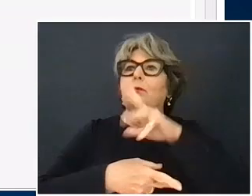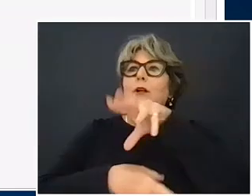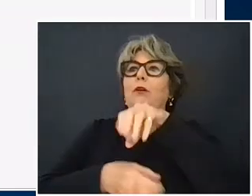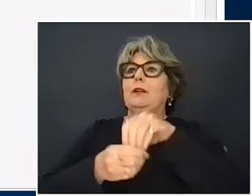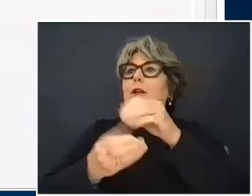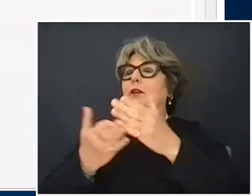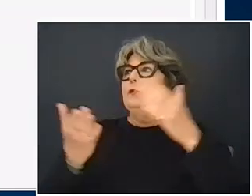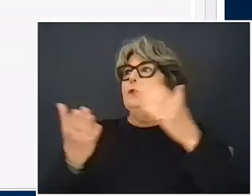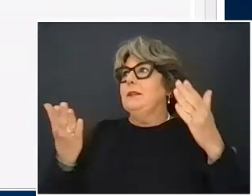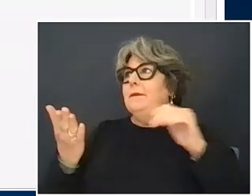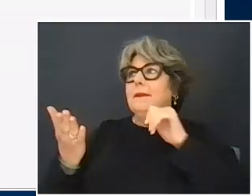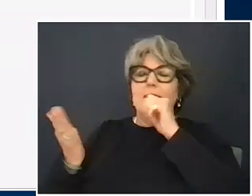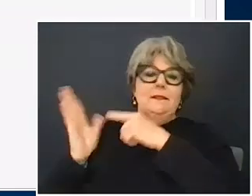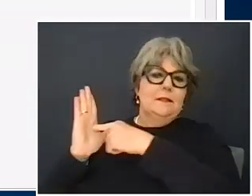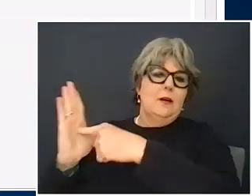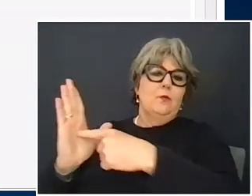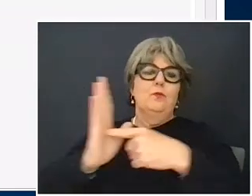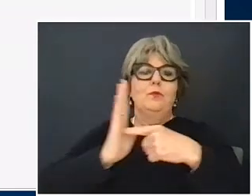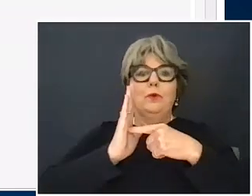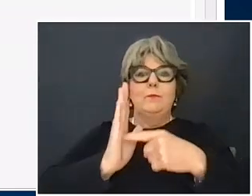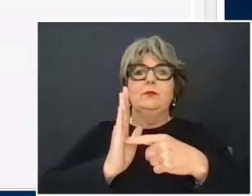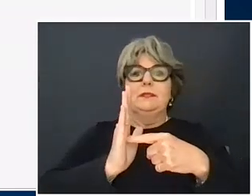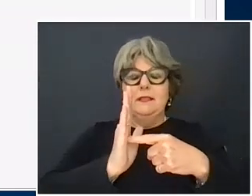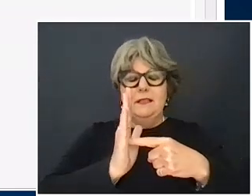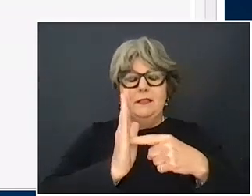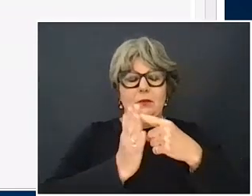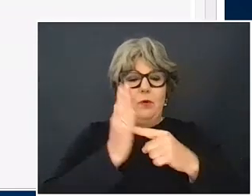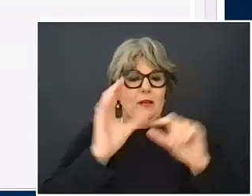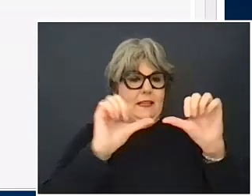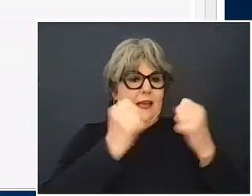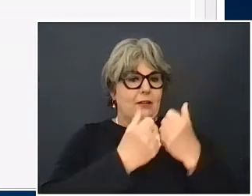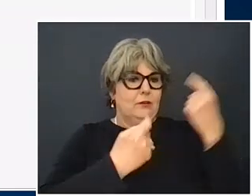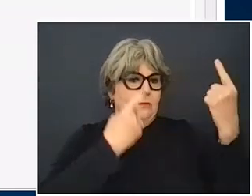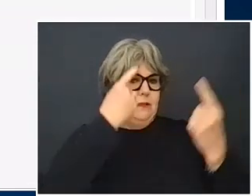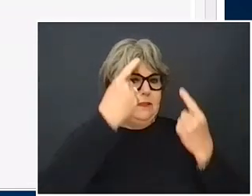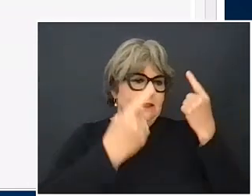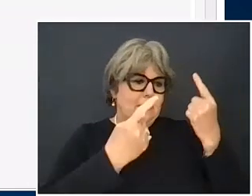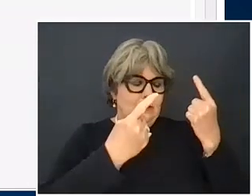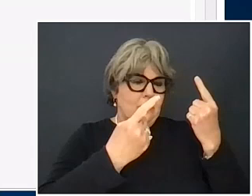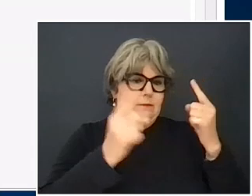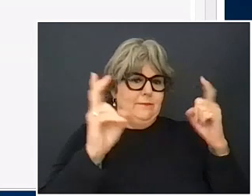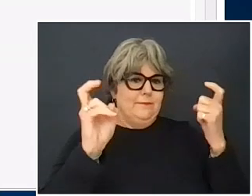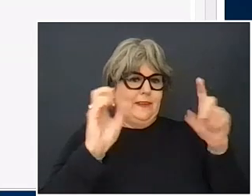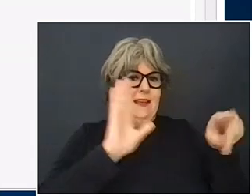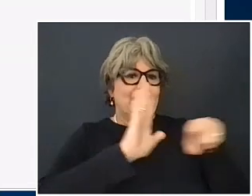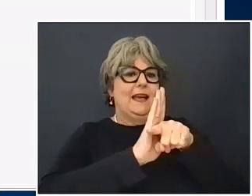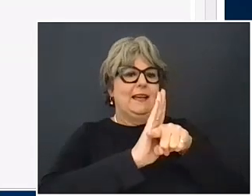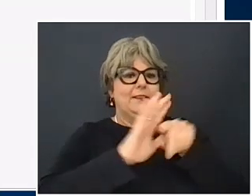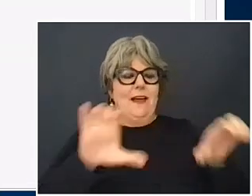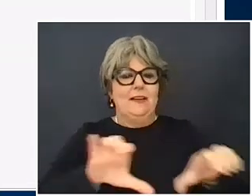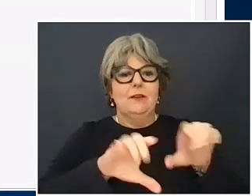representative of what an agency might consider to be a negative action. But I think we can take what people